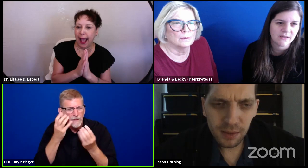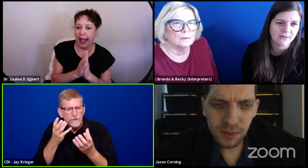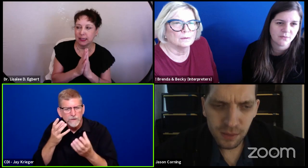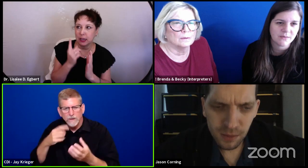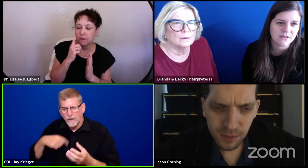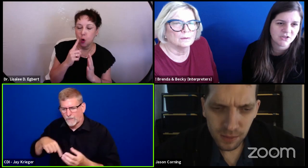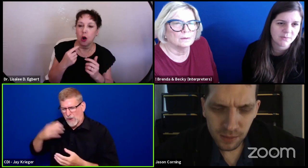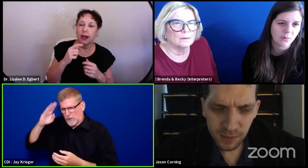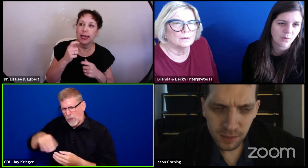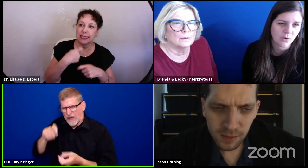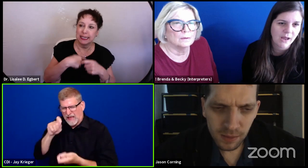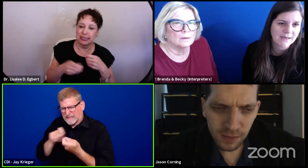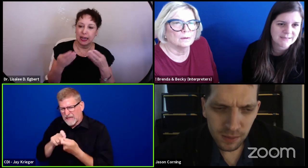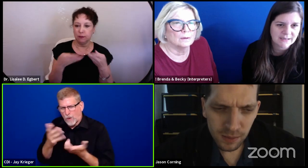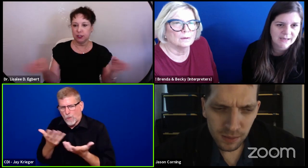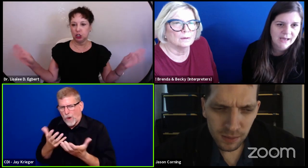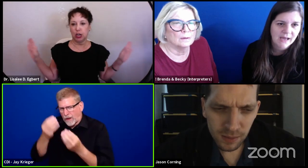information about what we're asking?